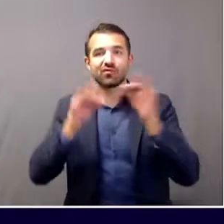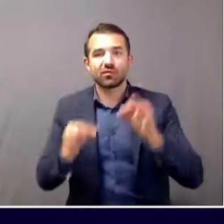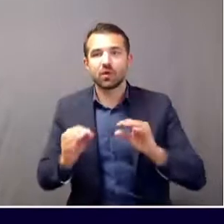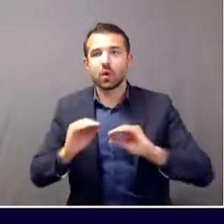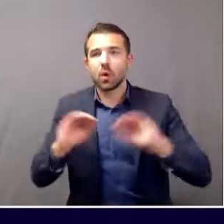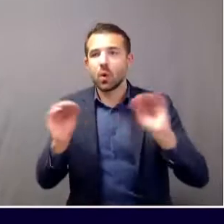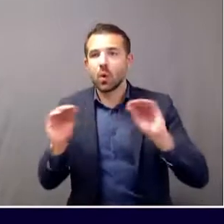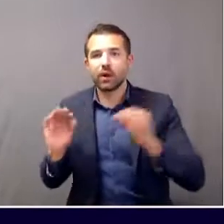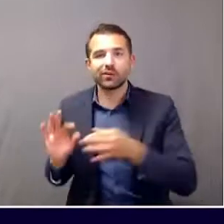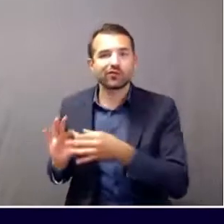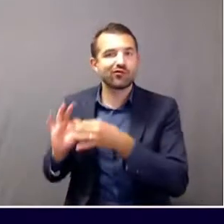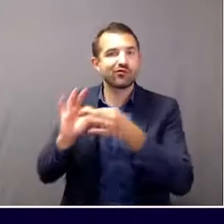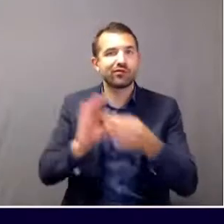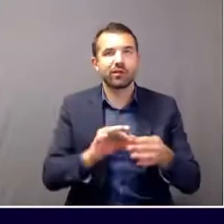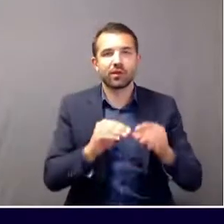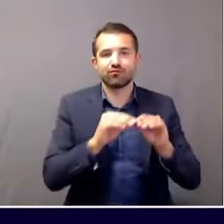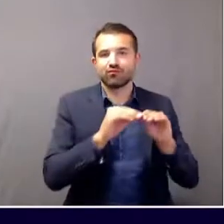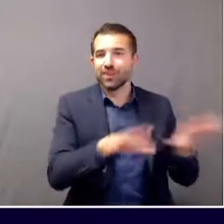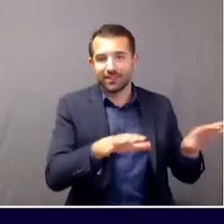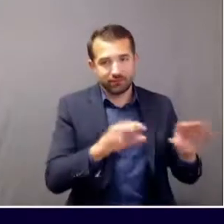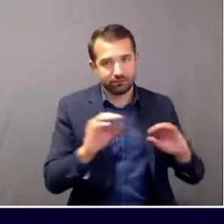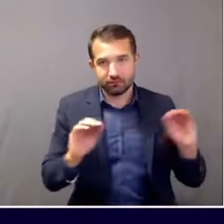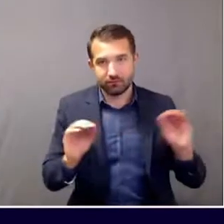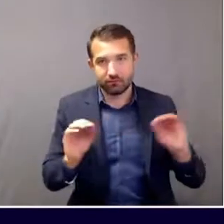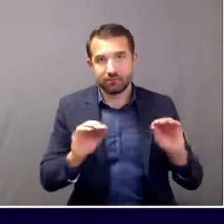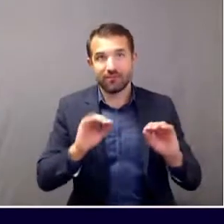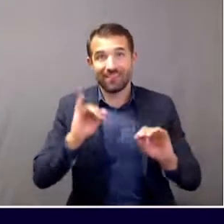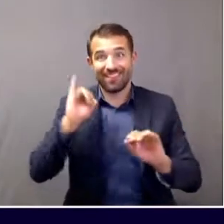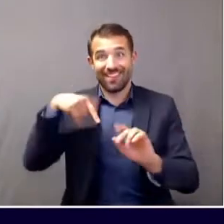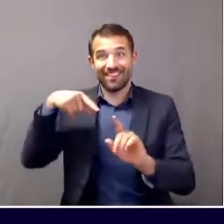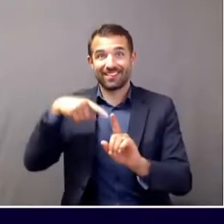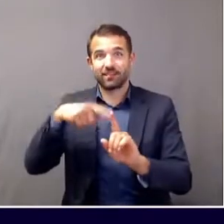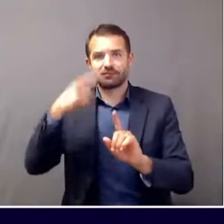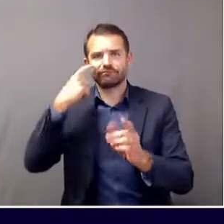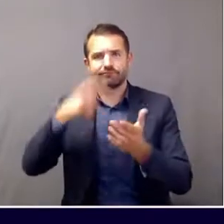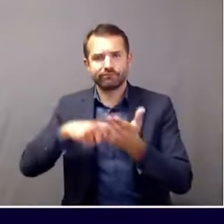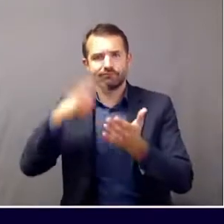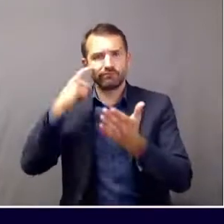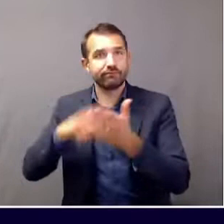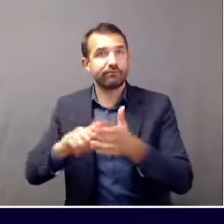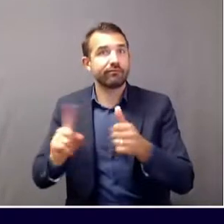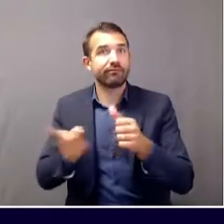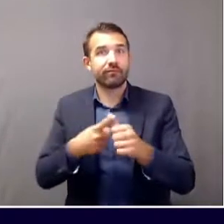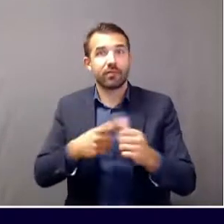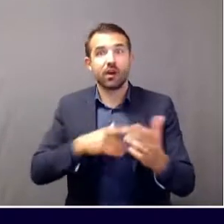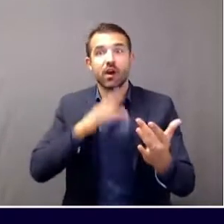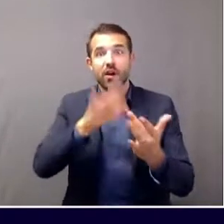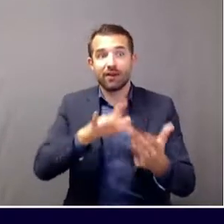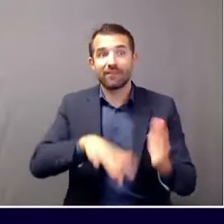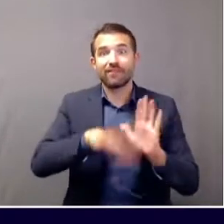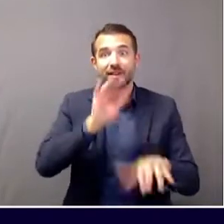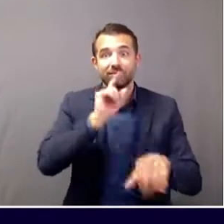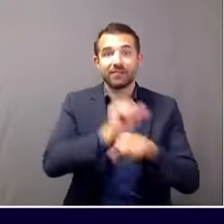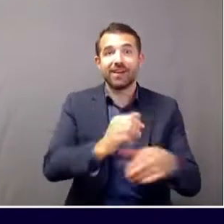case investigation begins as we